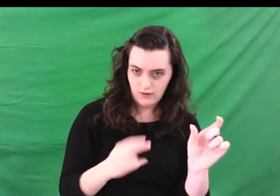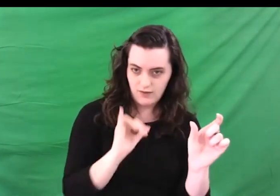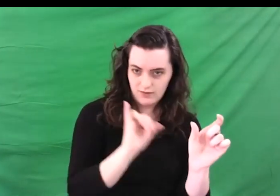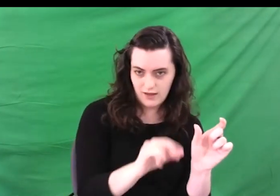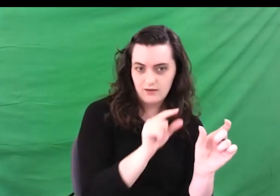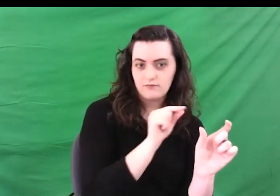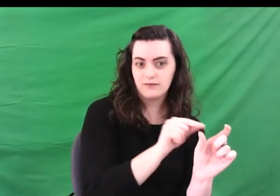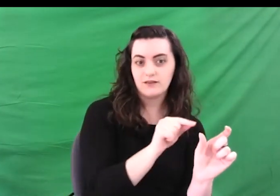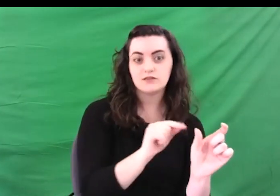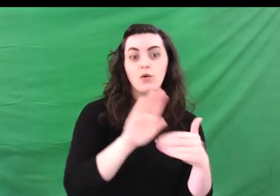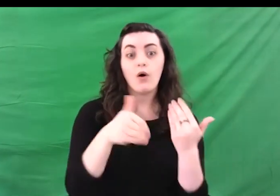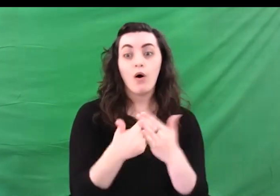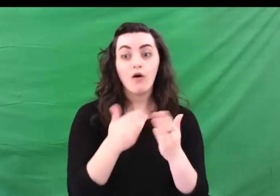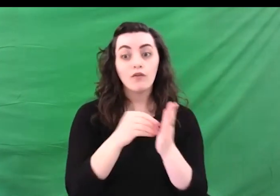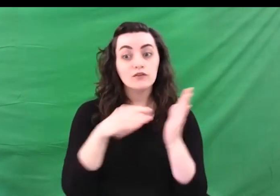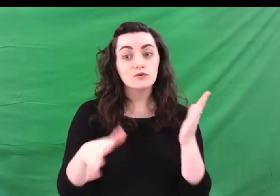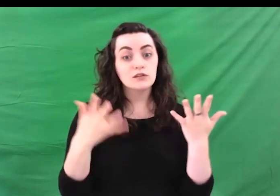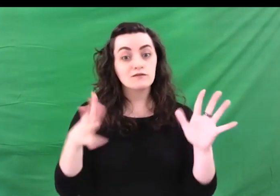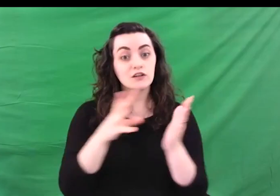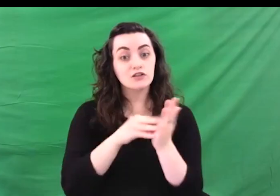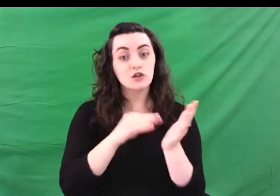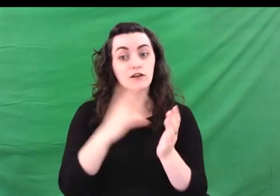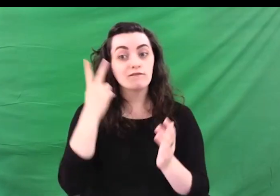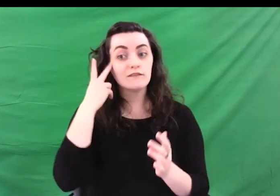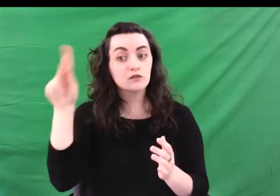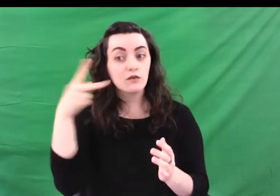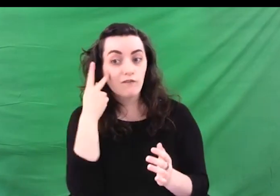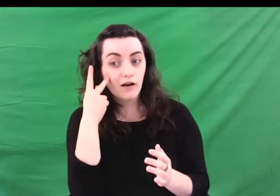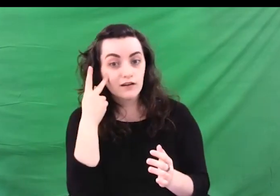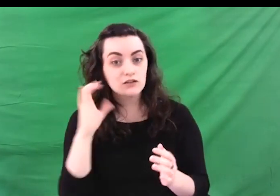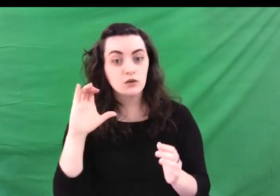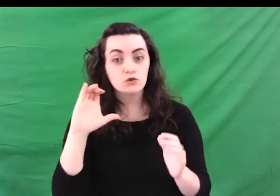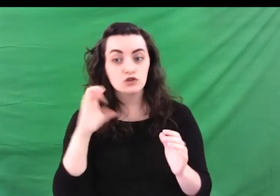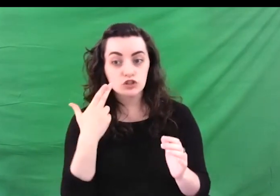so then they would also go "ch", "ch", "ch".